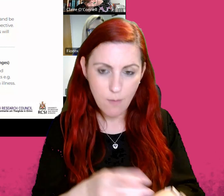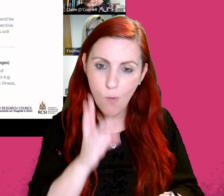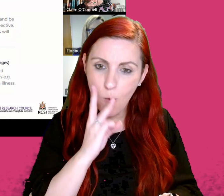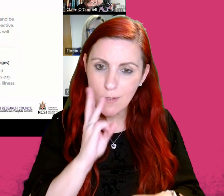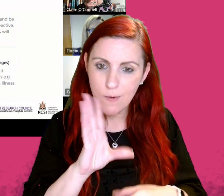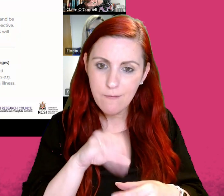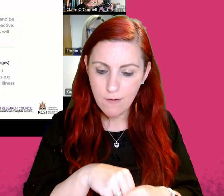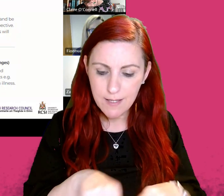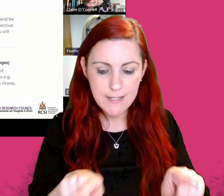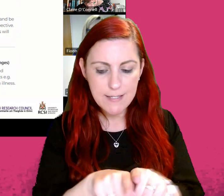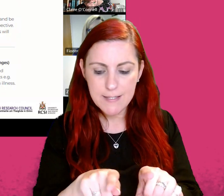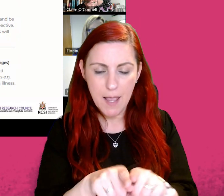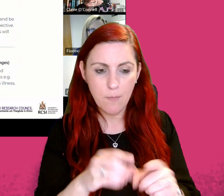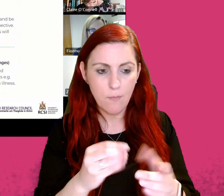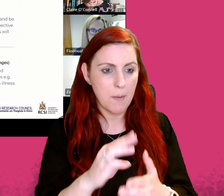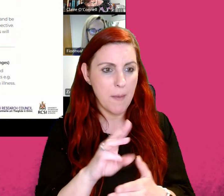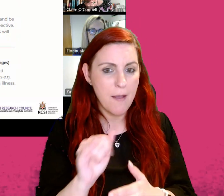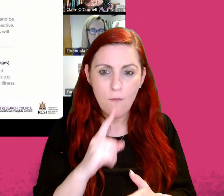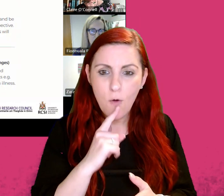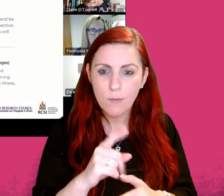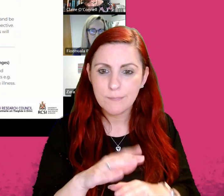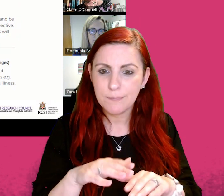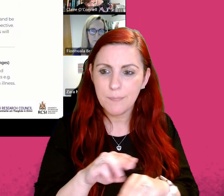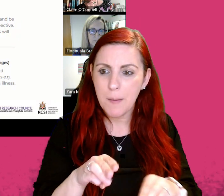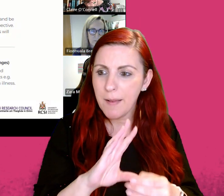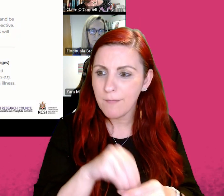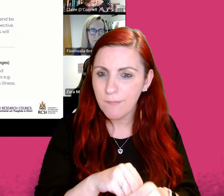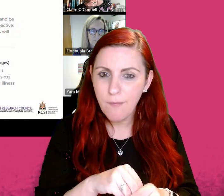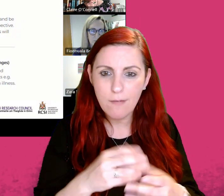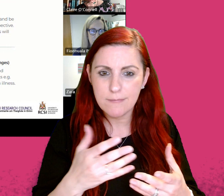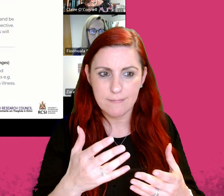contributors themselves they feel heard they have some influence and have an improved relationship